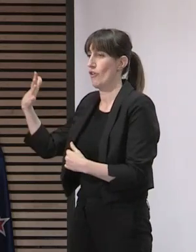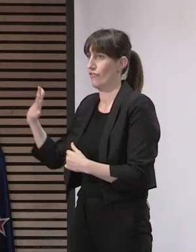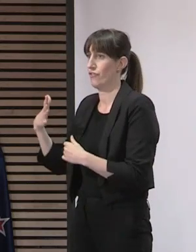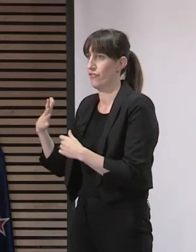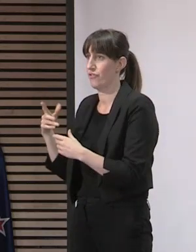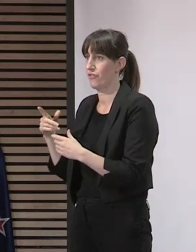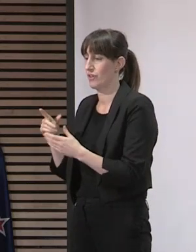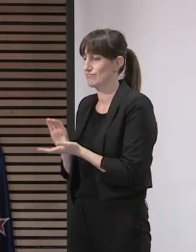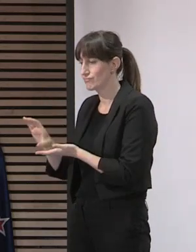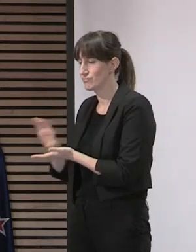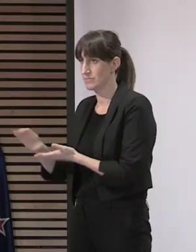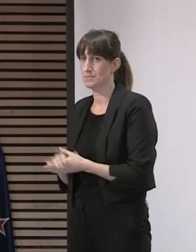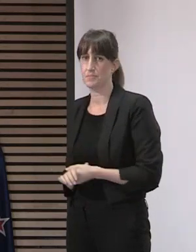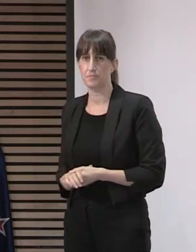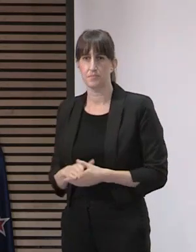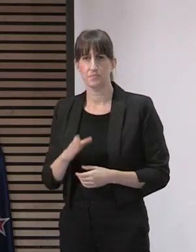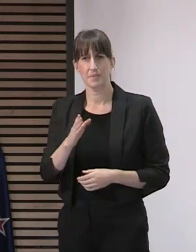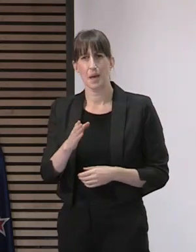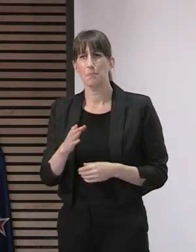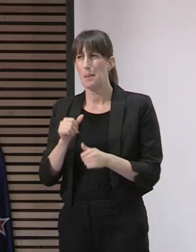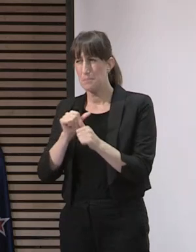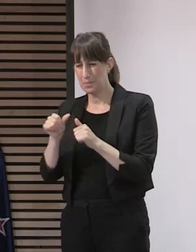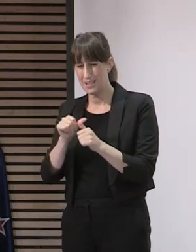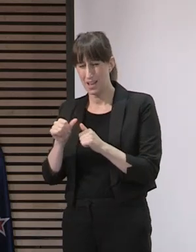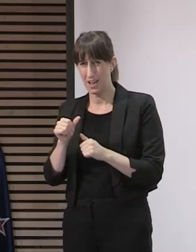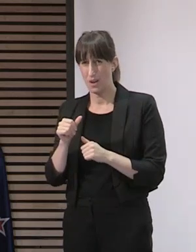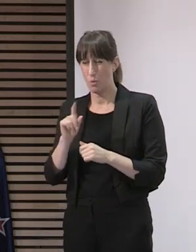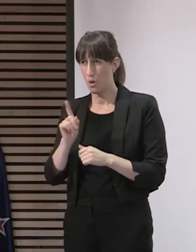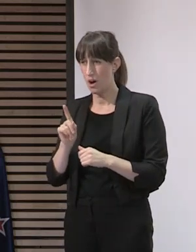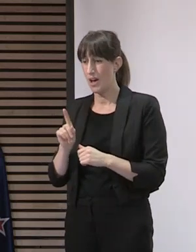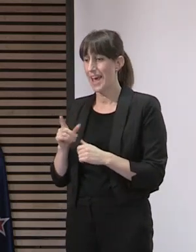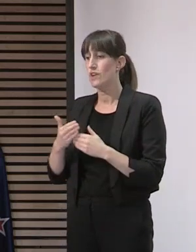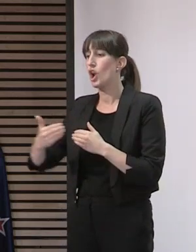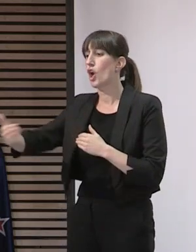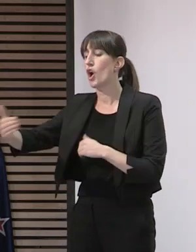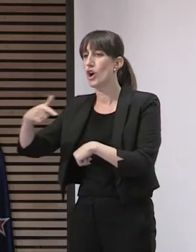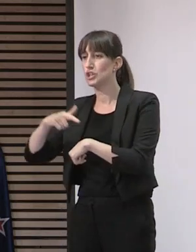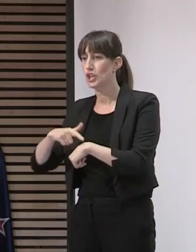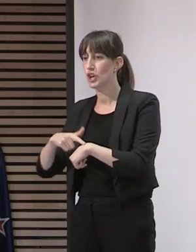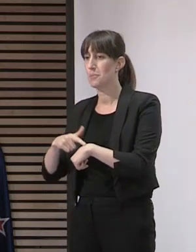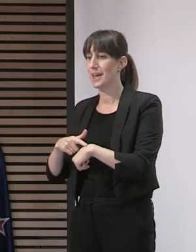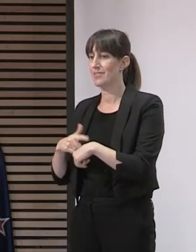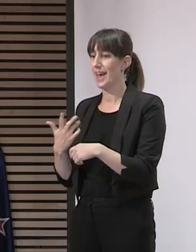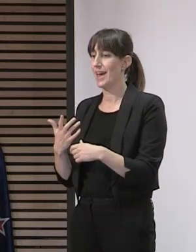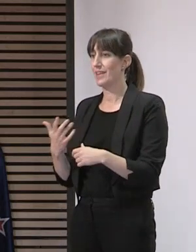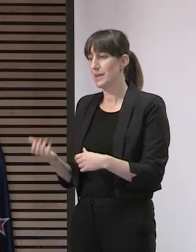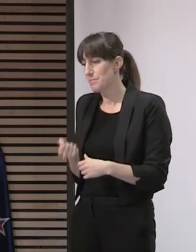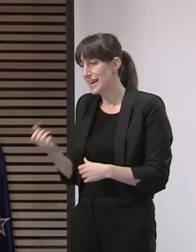highlight a gap in our system. Jenna, then Joe. Wouldn't a more long-term